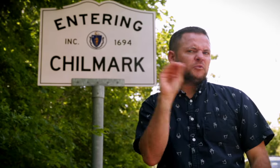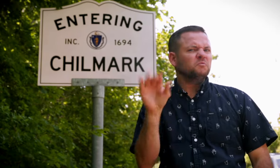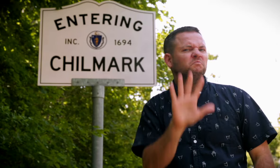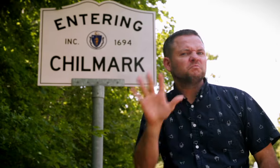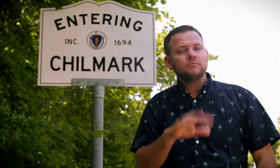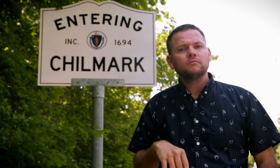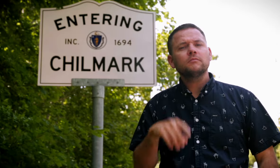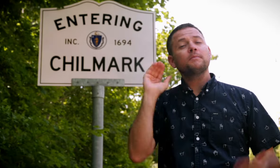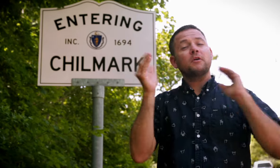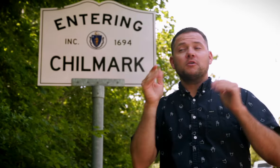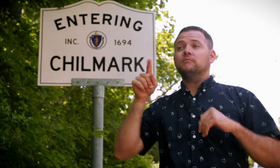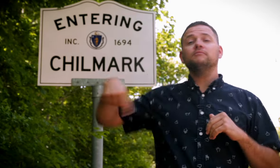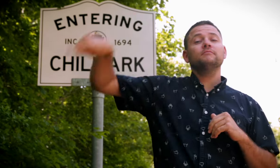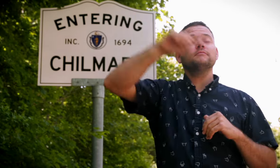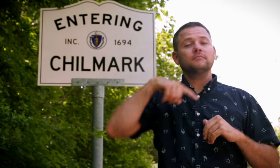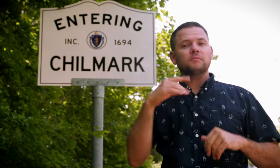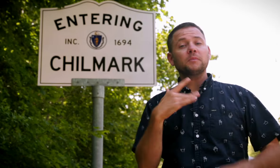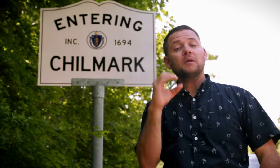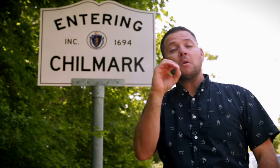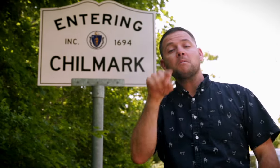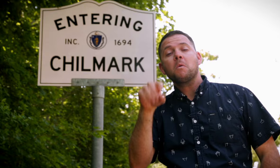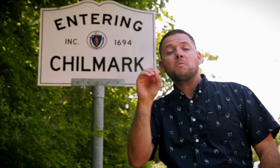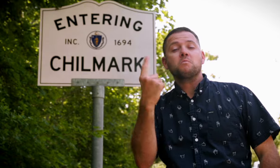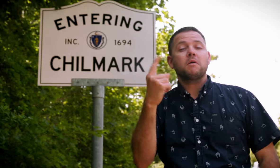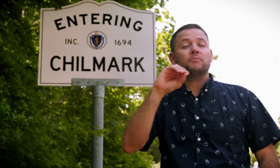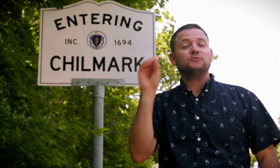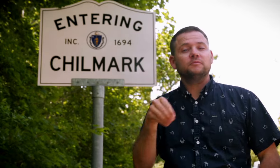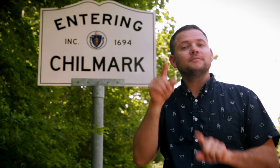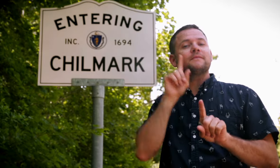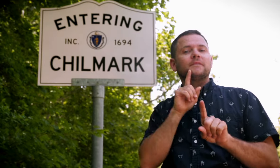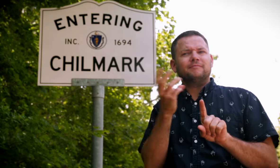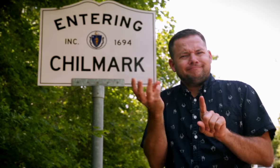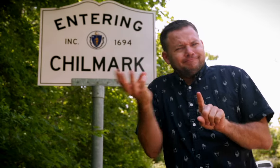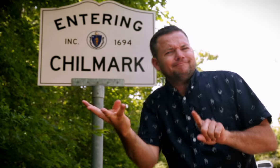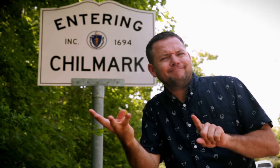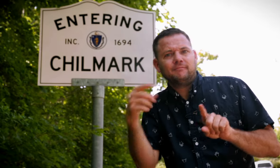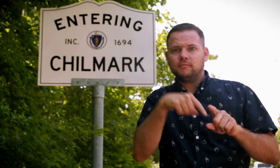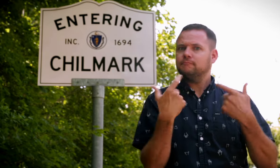That's about 4% of the population. Compare that with America today, where we compose .01% of the population.